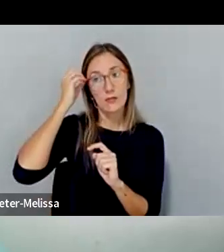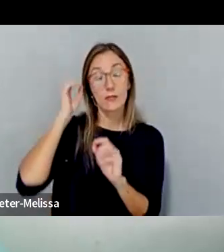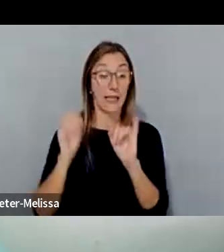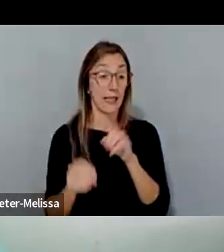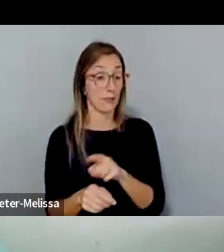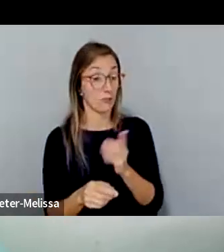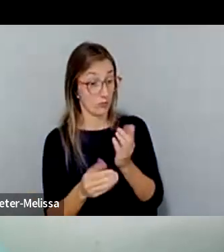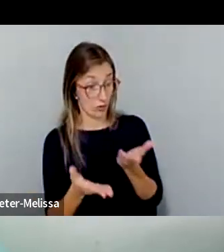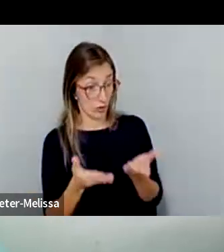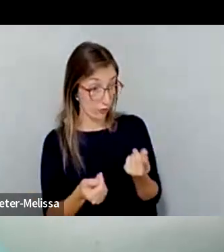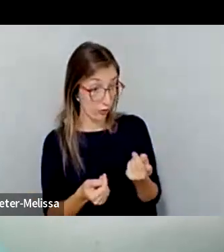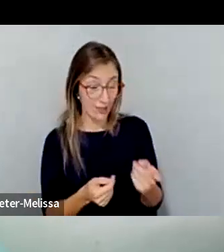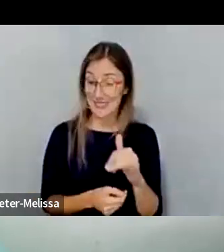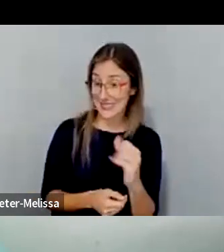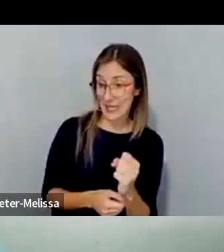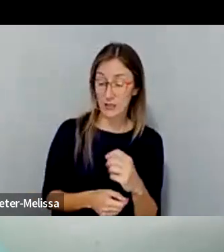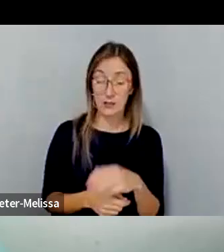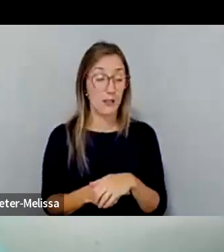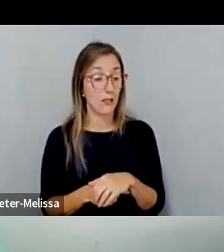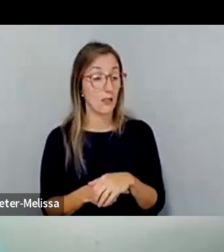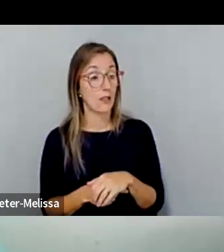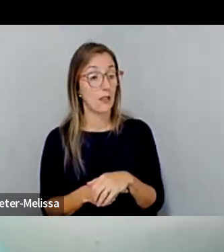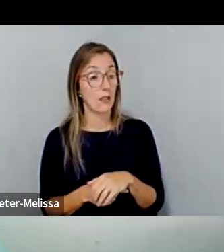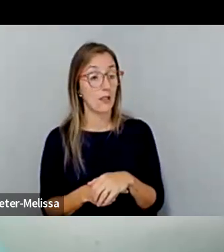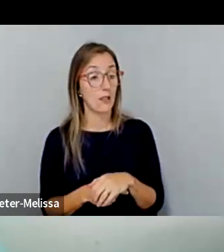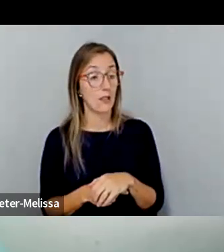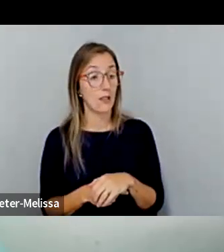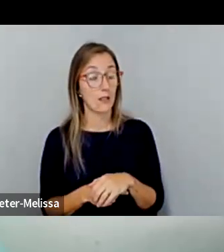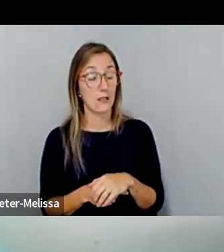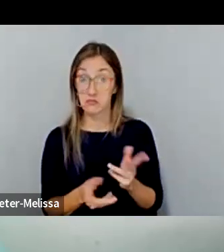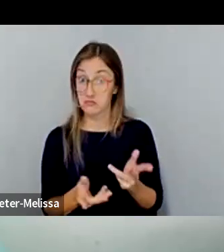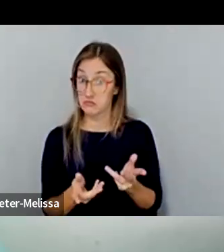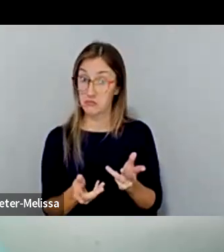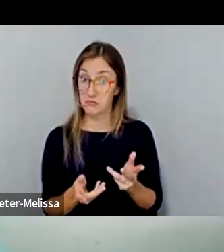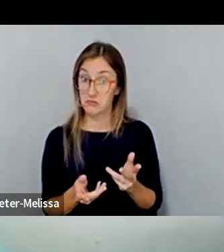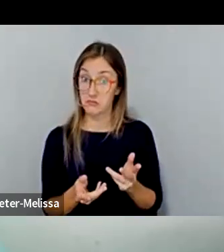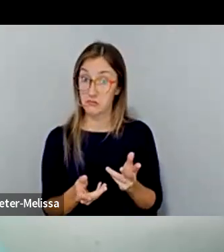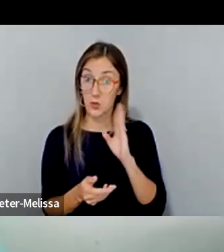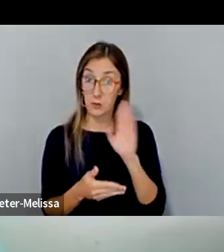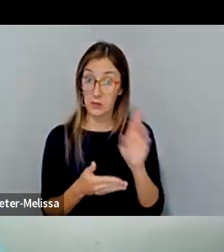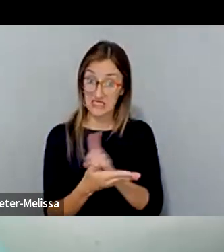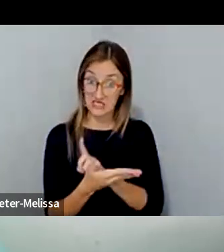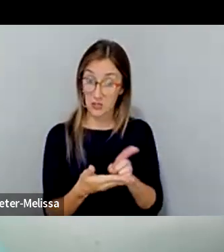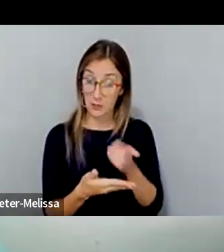until that question is asked and answered, otherwise, with an answer other